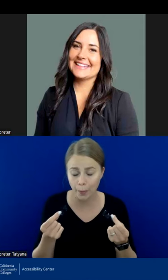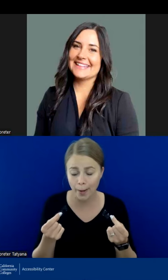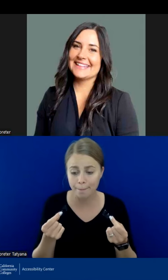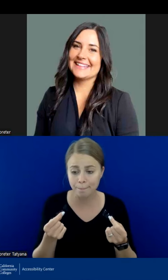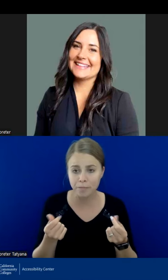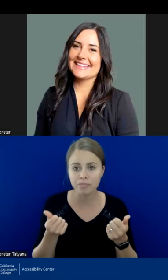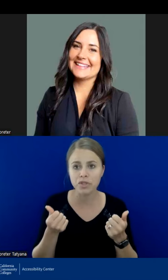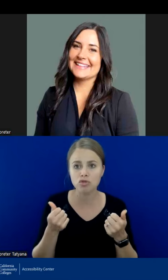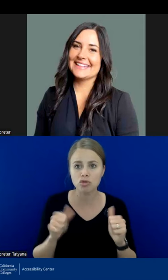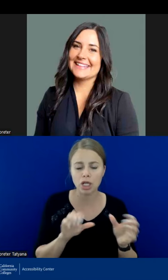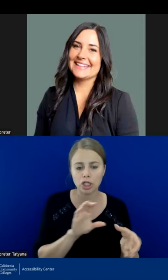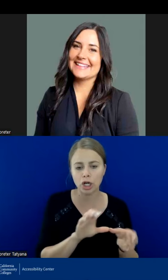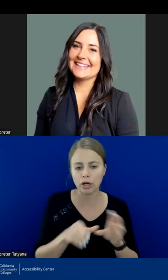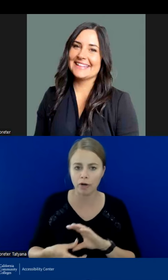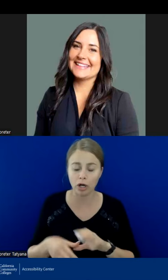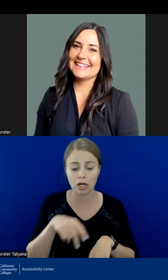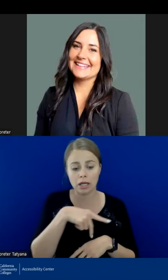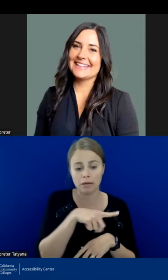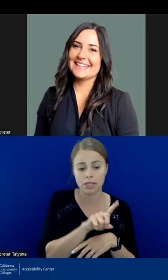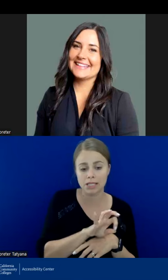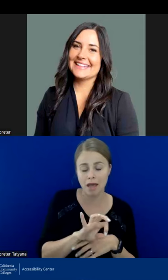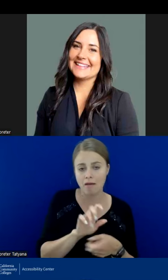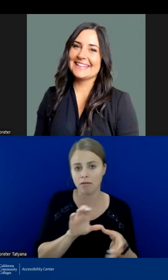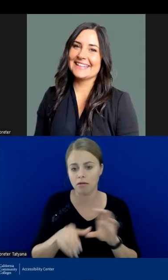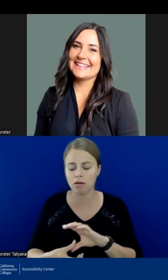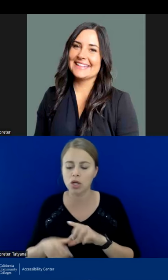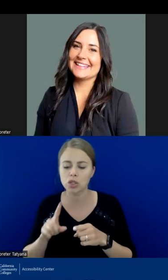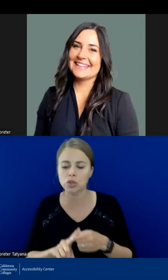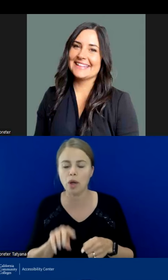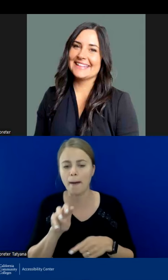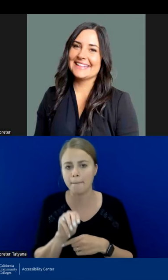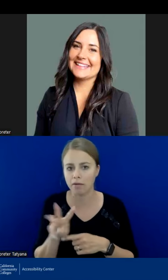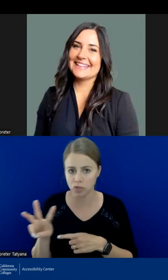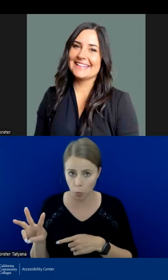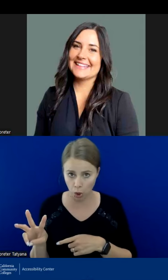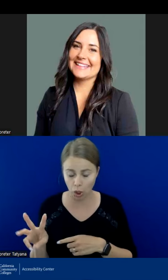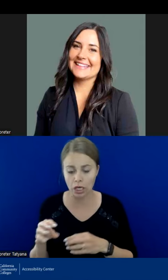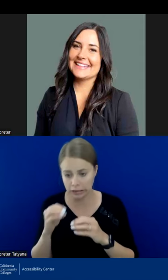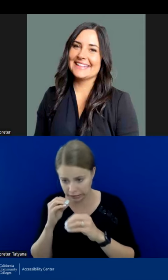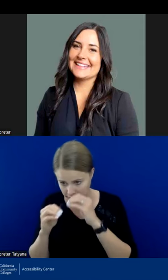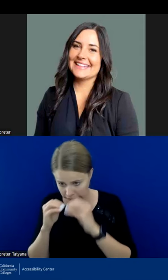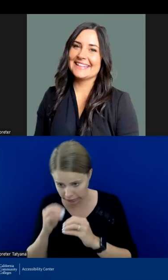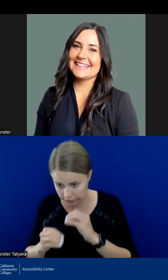and convert PDF document to Microsoft Word. Make corrections there and export again.